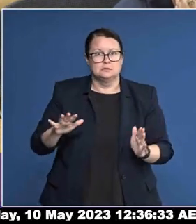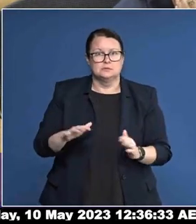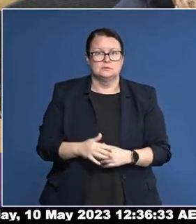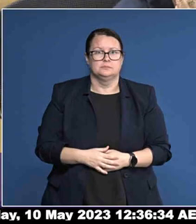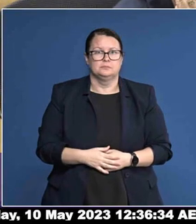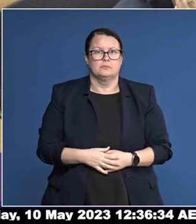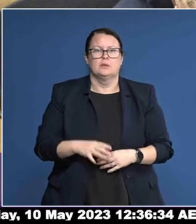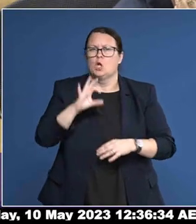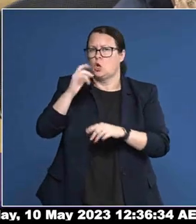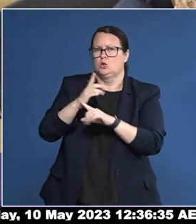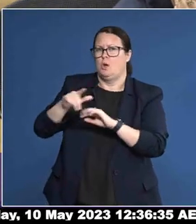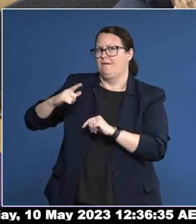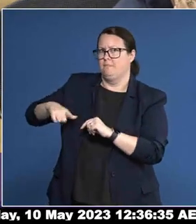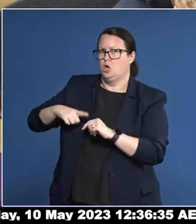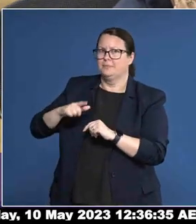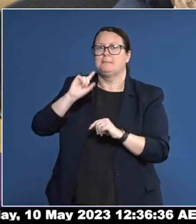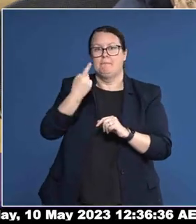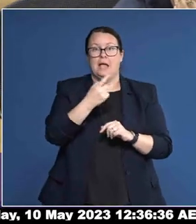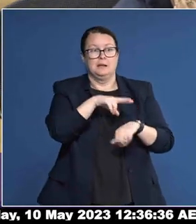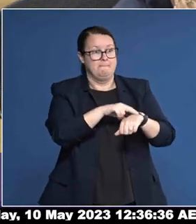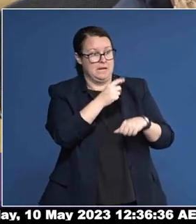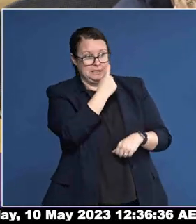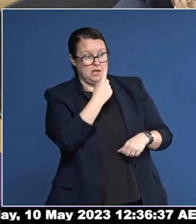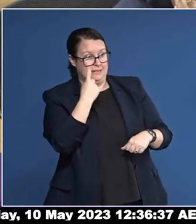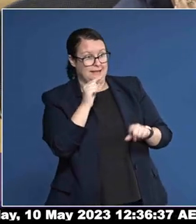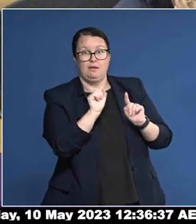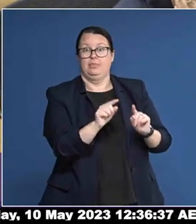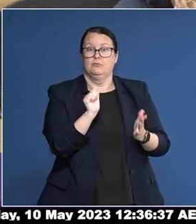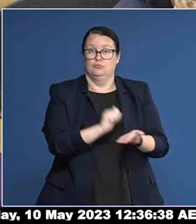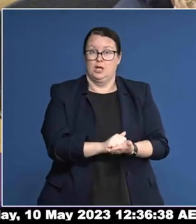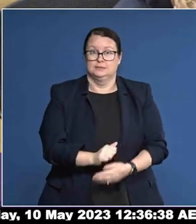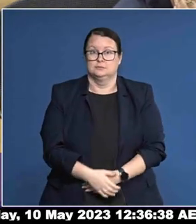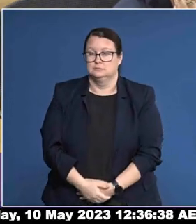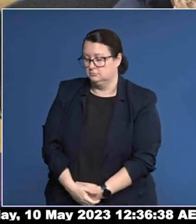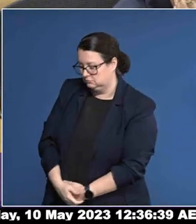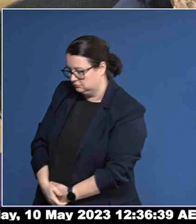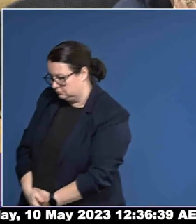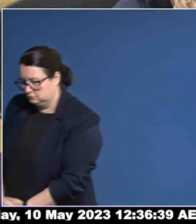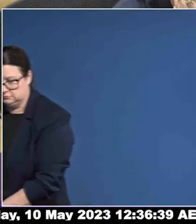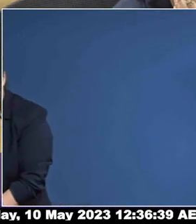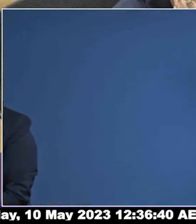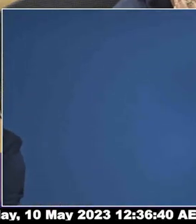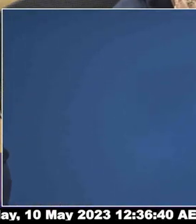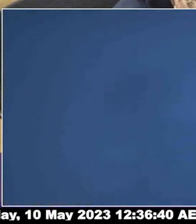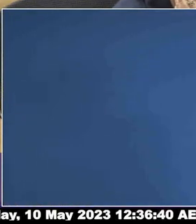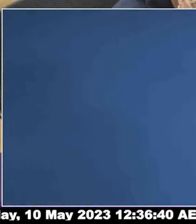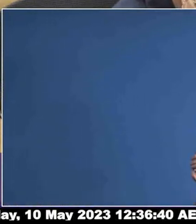purpose or process comes later. You agree with that? MR CLARK: For a temporary removal till an assessment can be